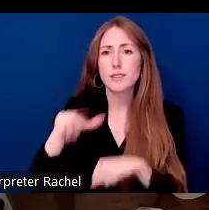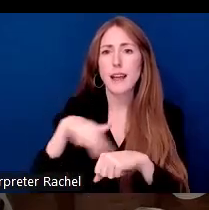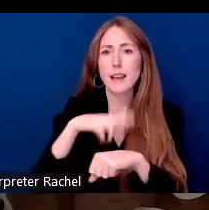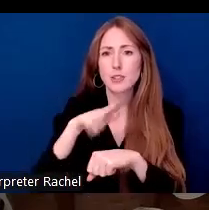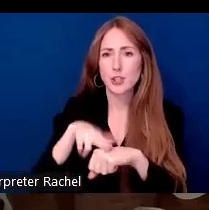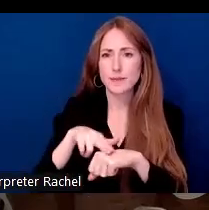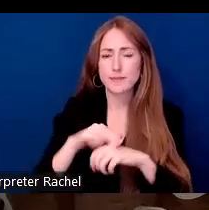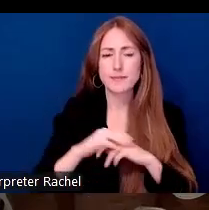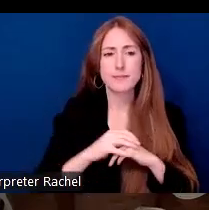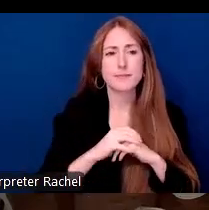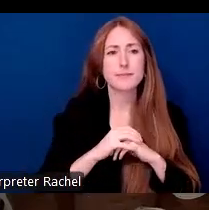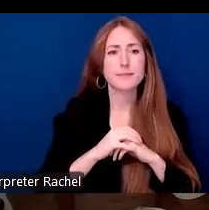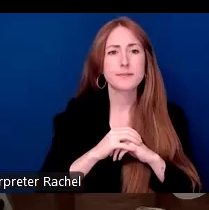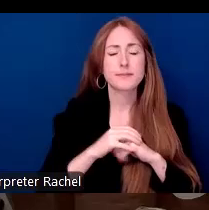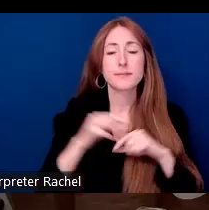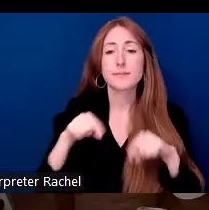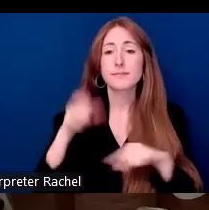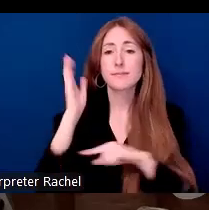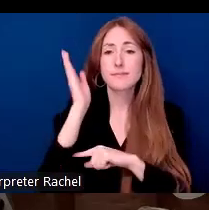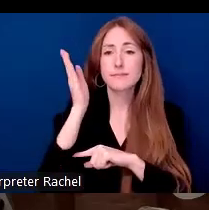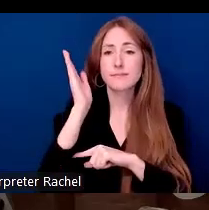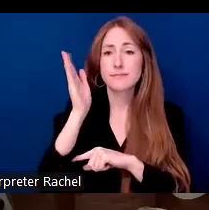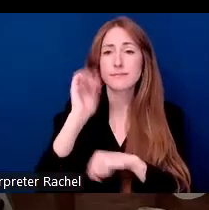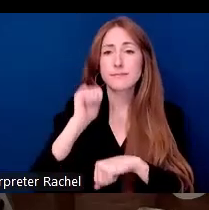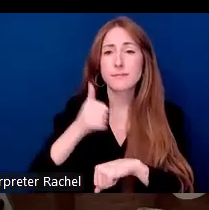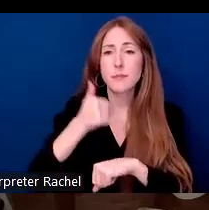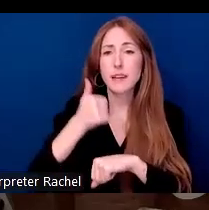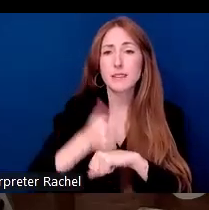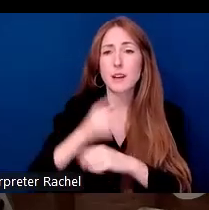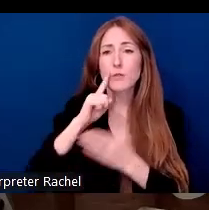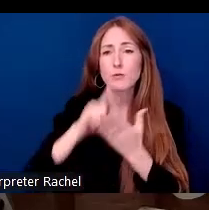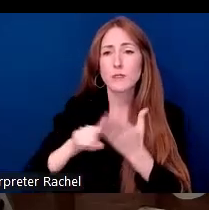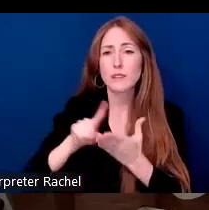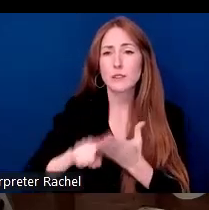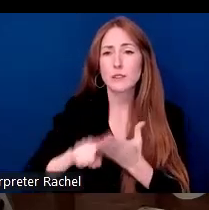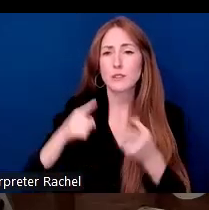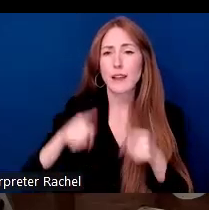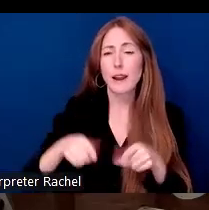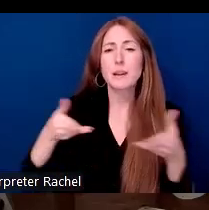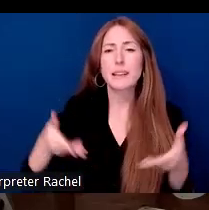this presentation is based on research undertaken here in British Columbia with a focus on the